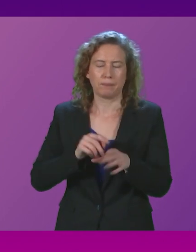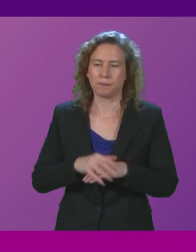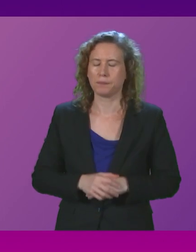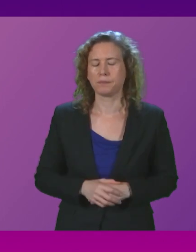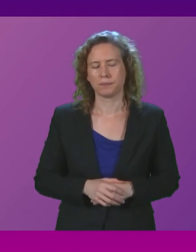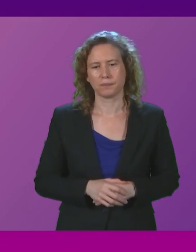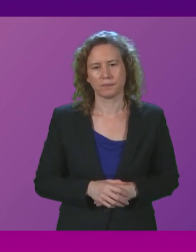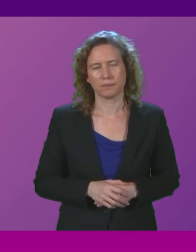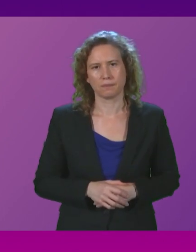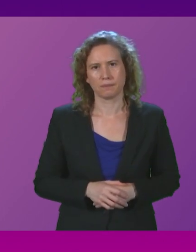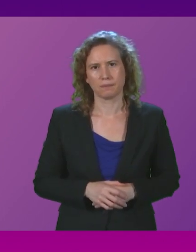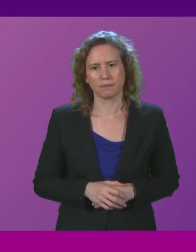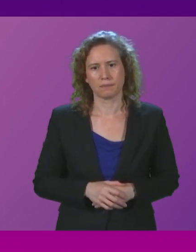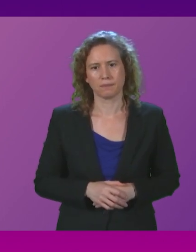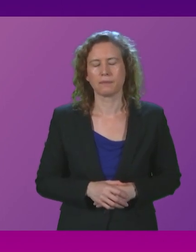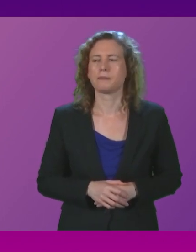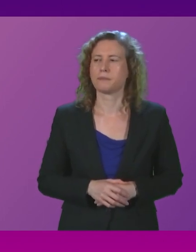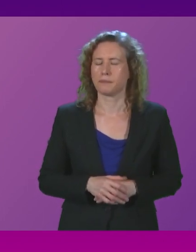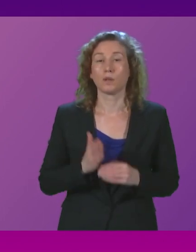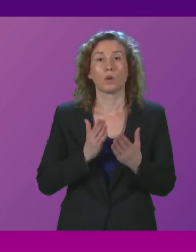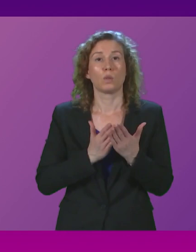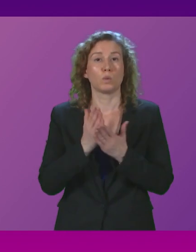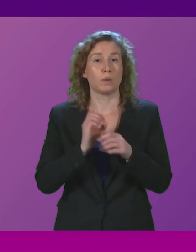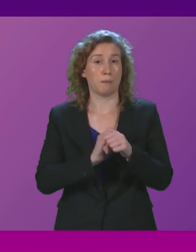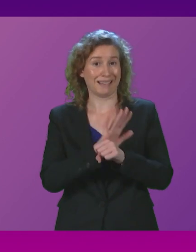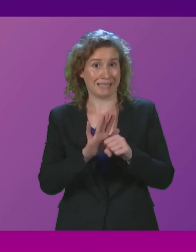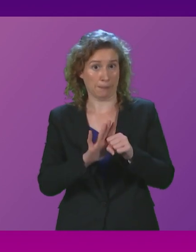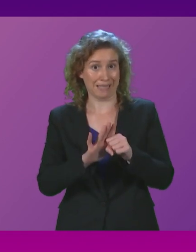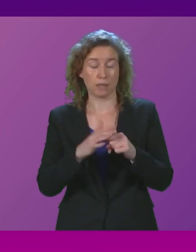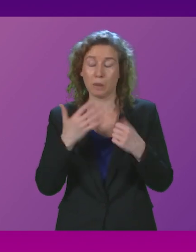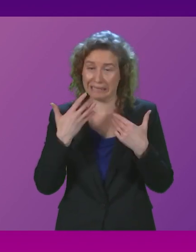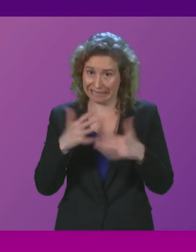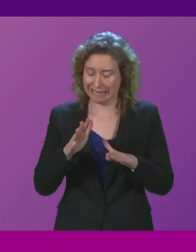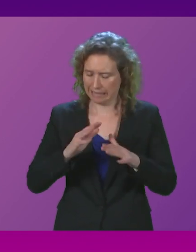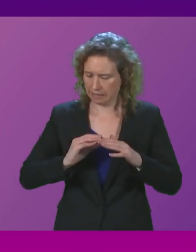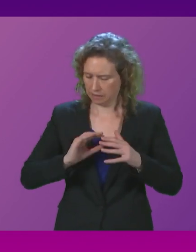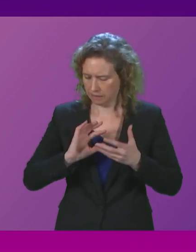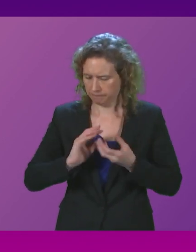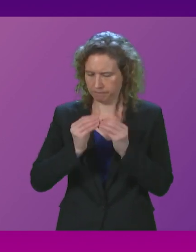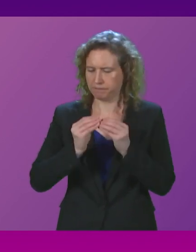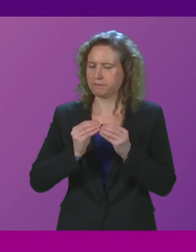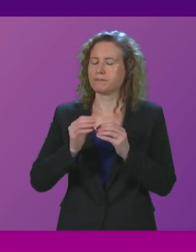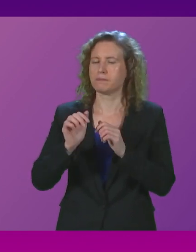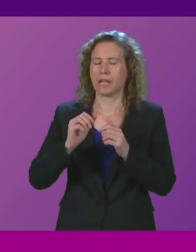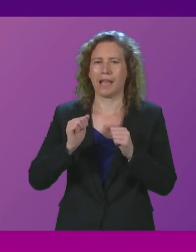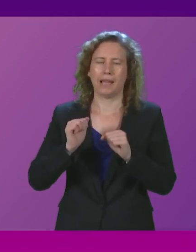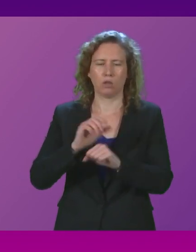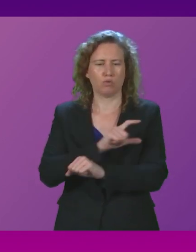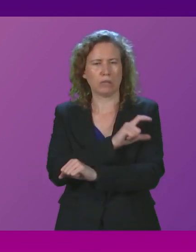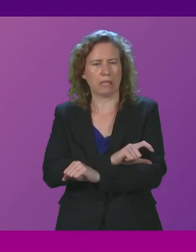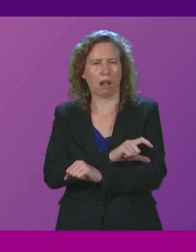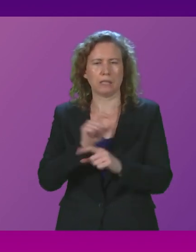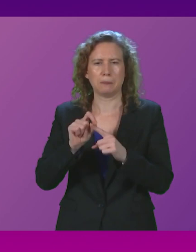During the pandemic, we built a resilient PPE manufacturing sector in Scotland, which